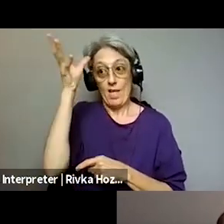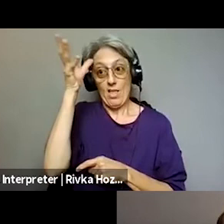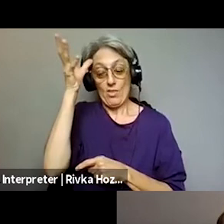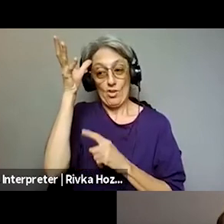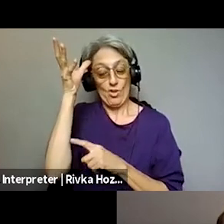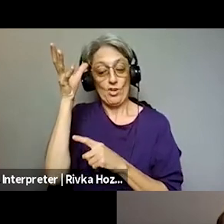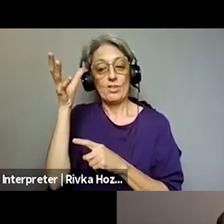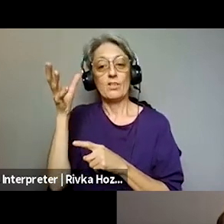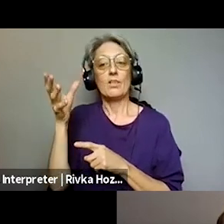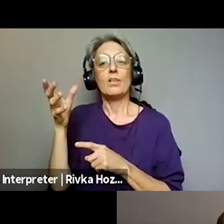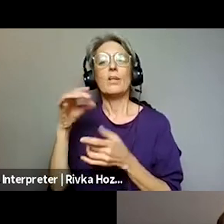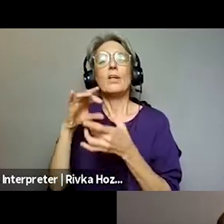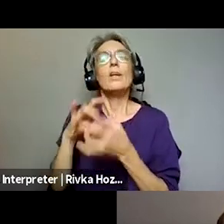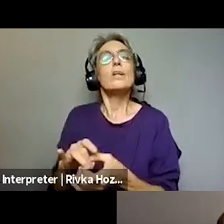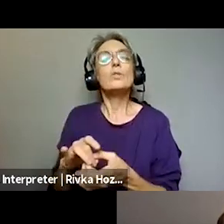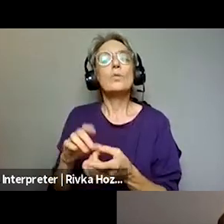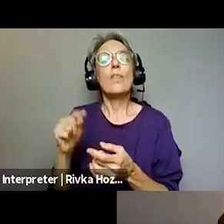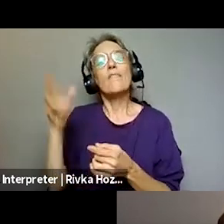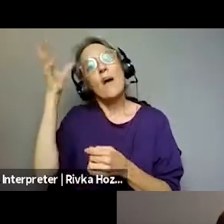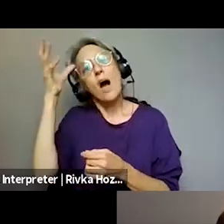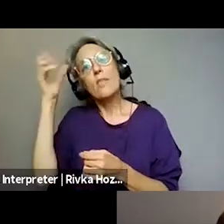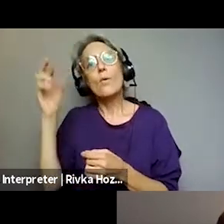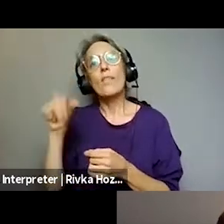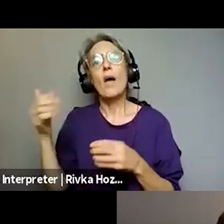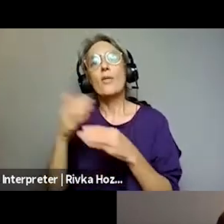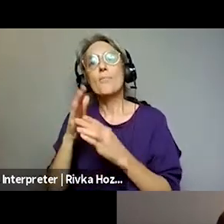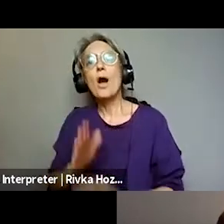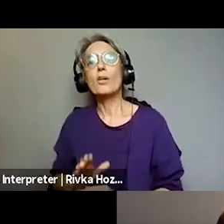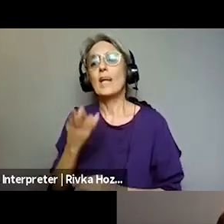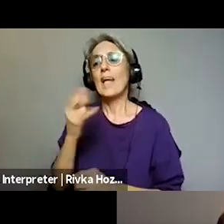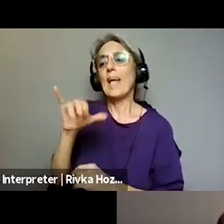the father or other partner is not and his name is not included in the birth certificate.